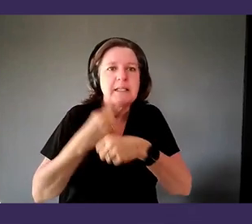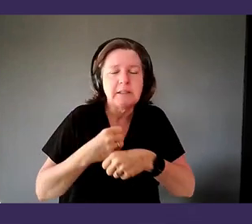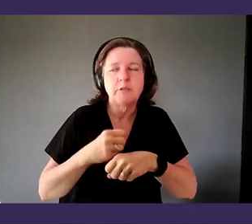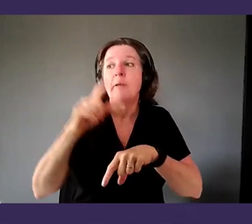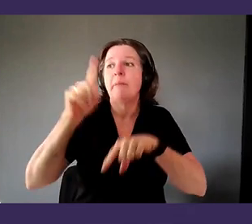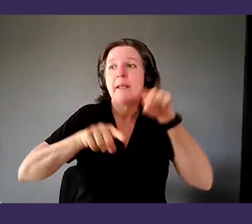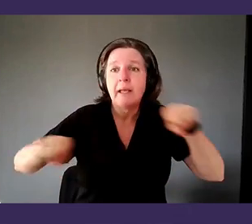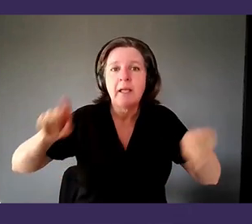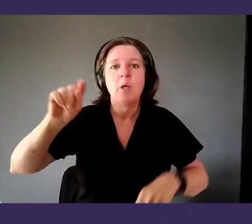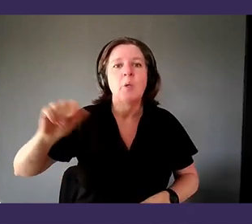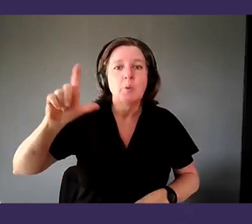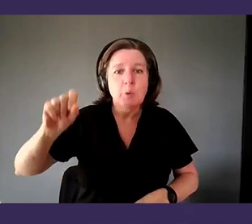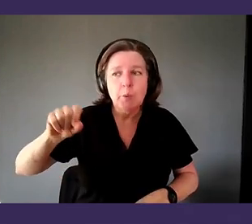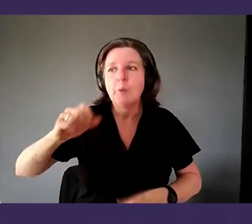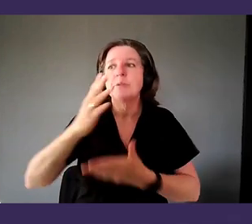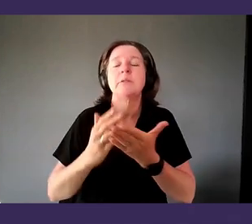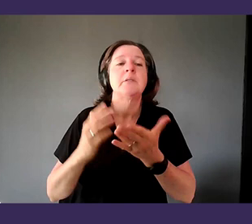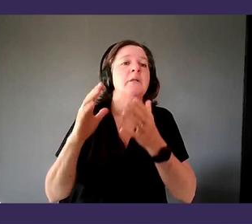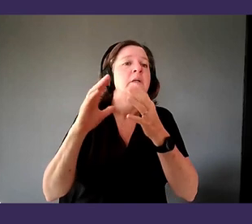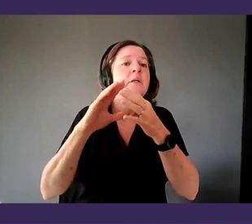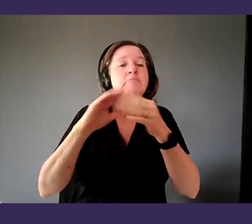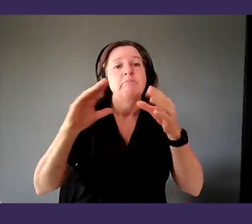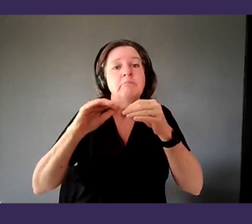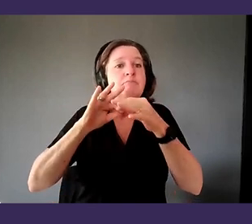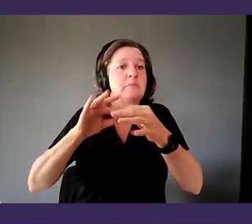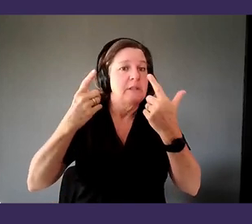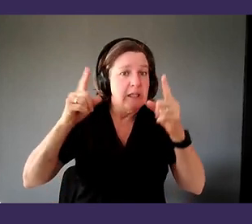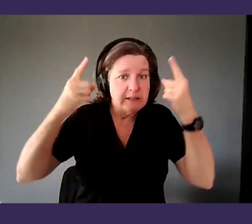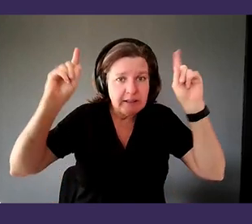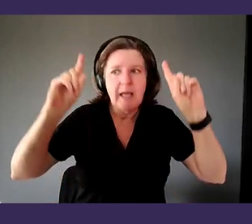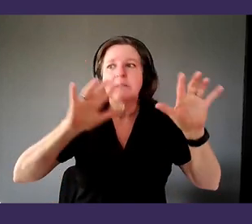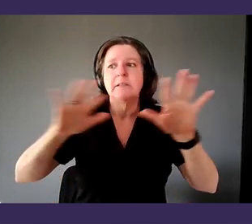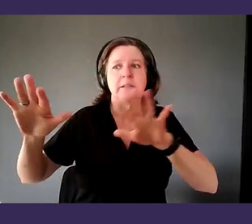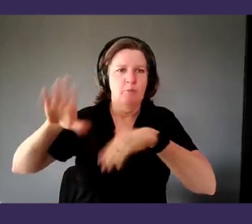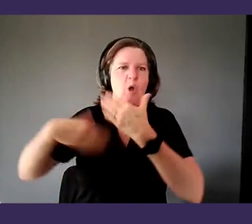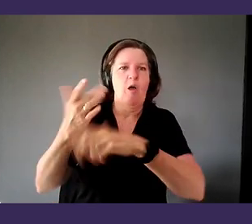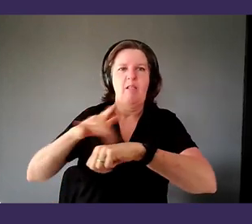some success stories, et cetera, will be available on that page.